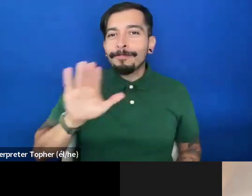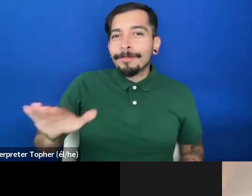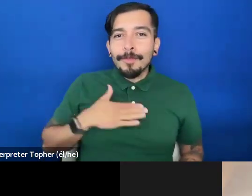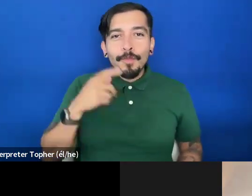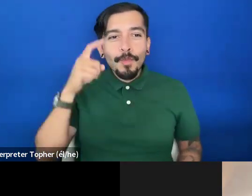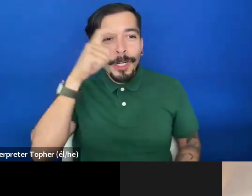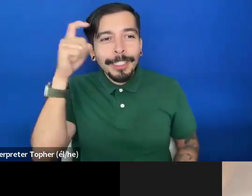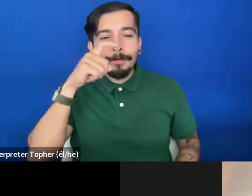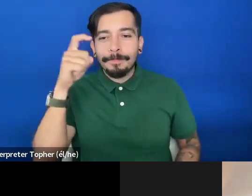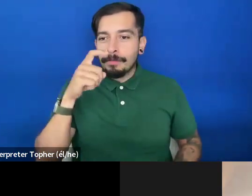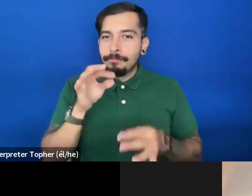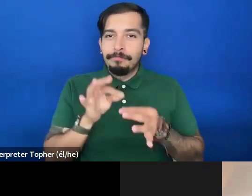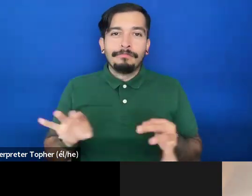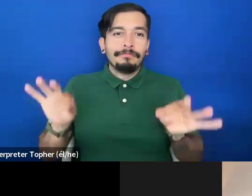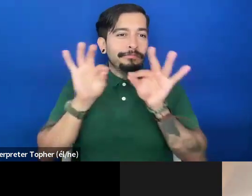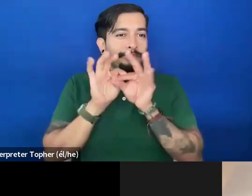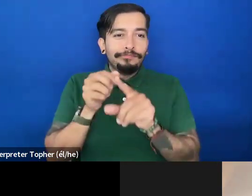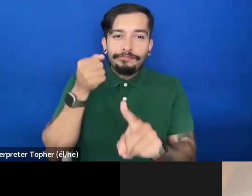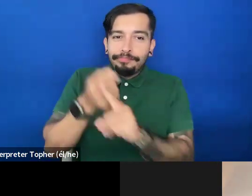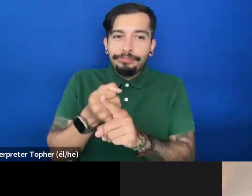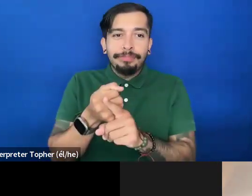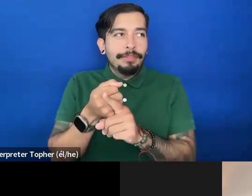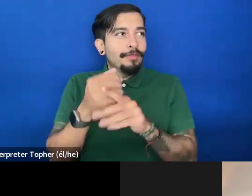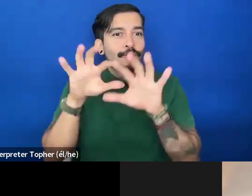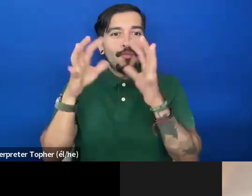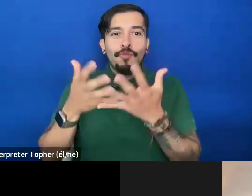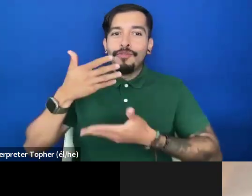the world around us operates and understands how care work